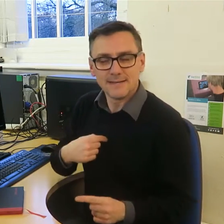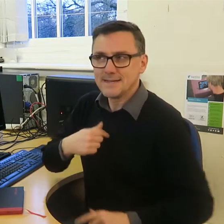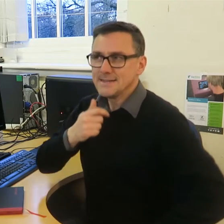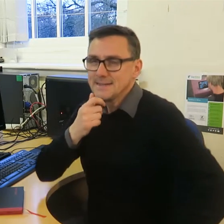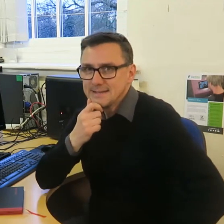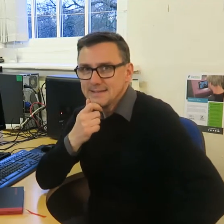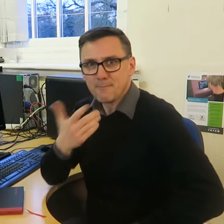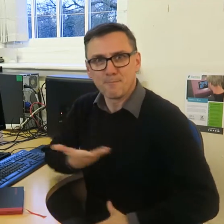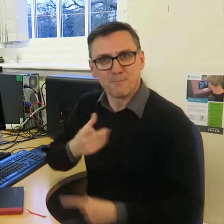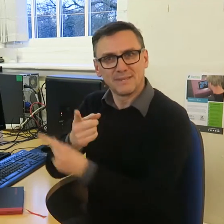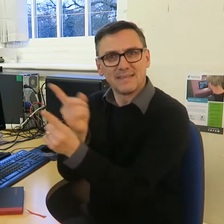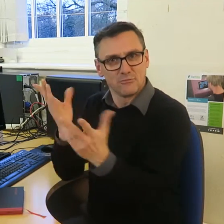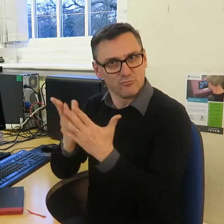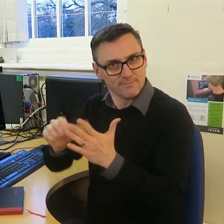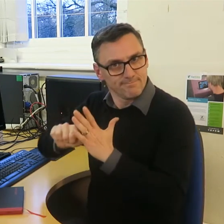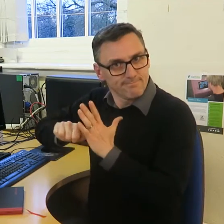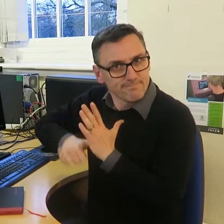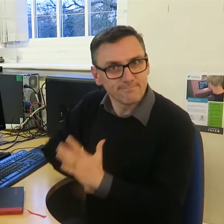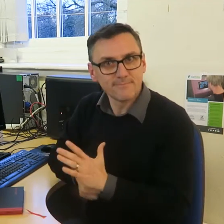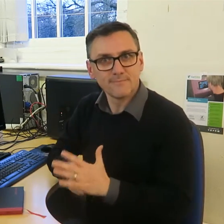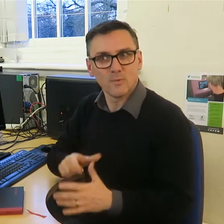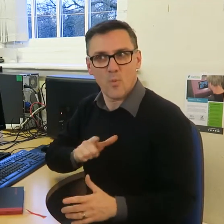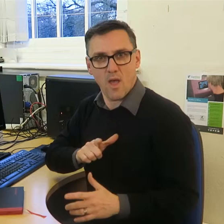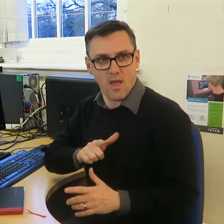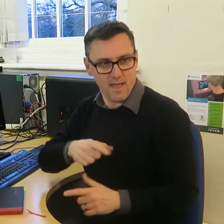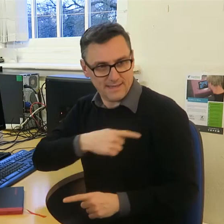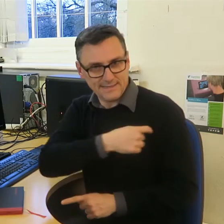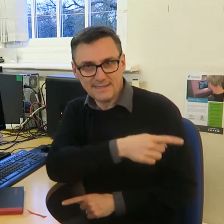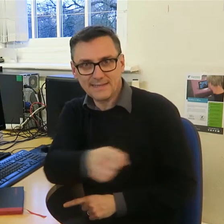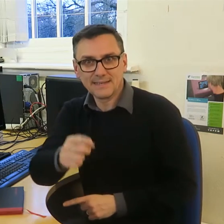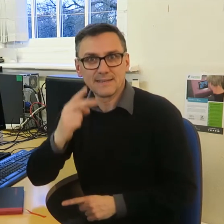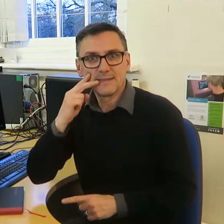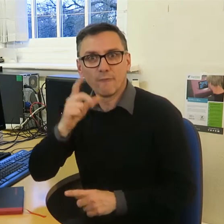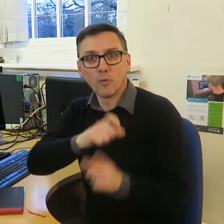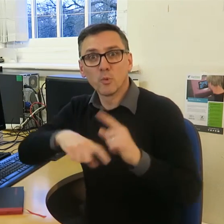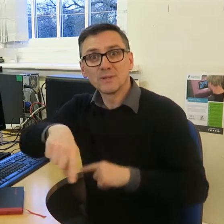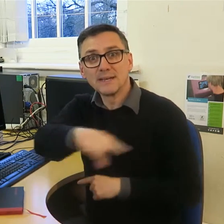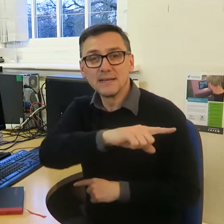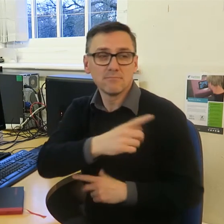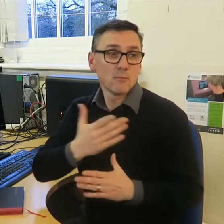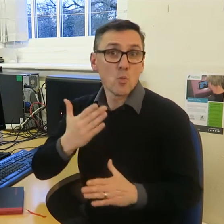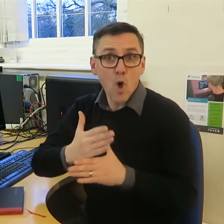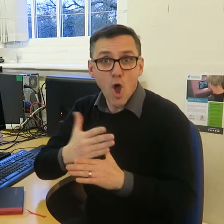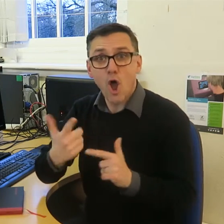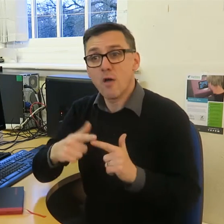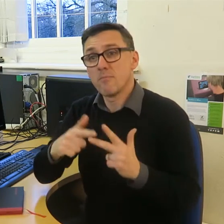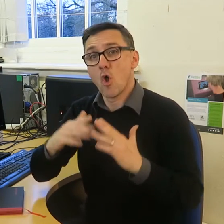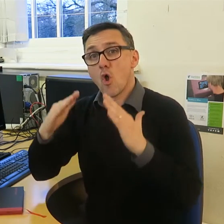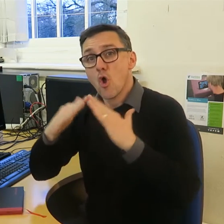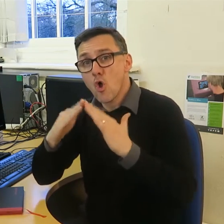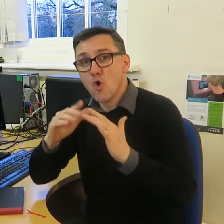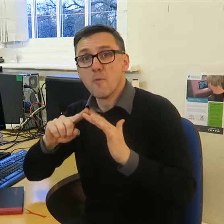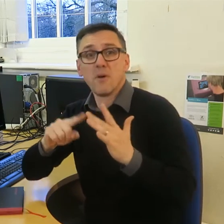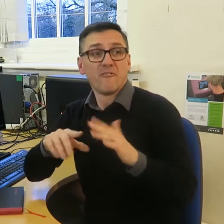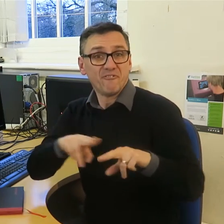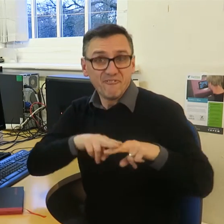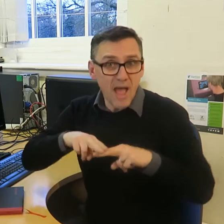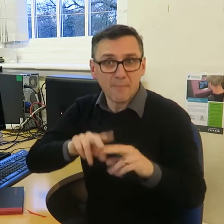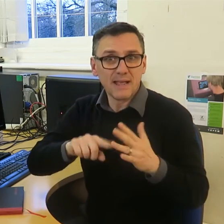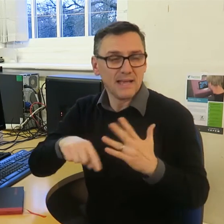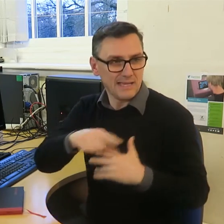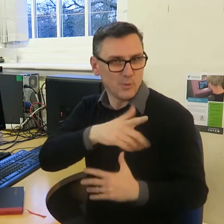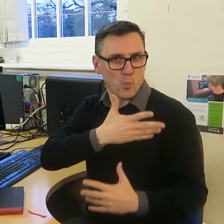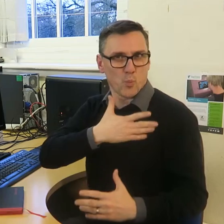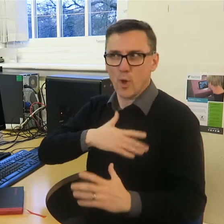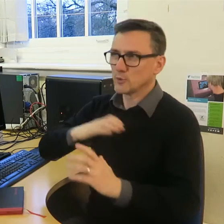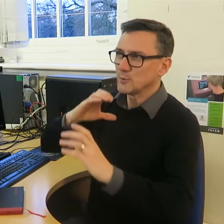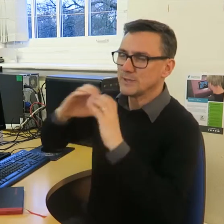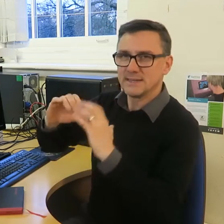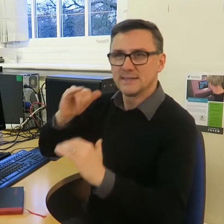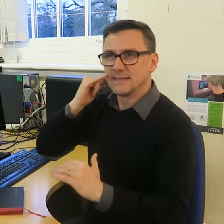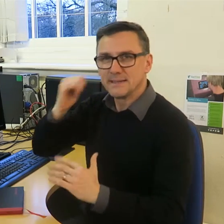We know that Deaf people want to be able to make personal or work related phone calls to companies, such as banks;